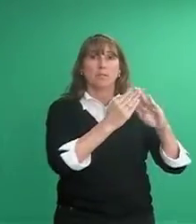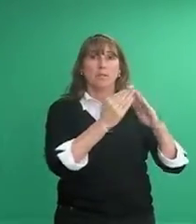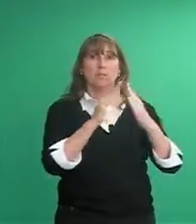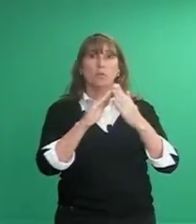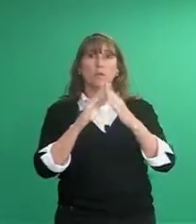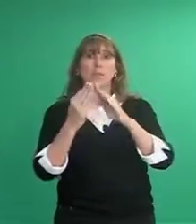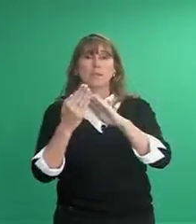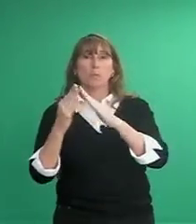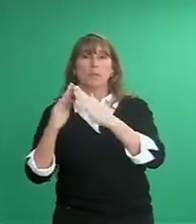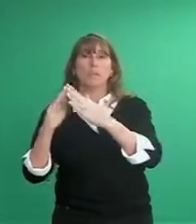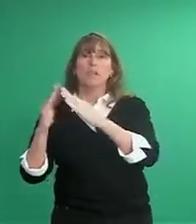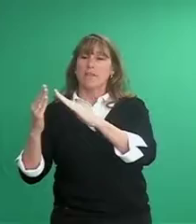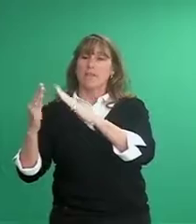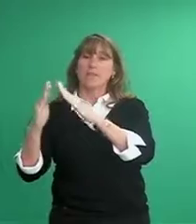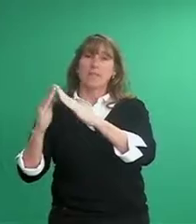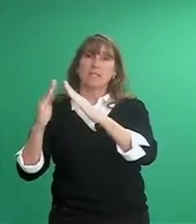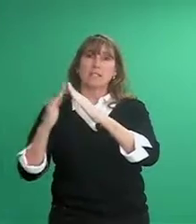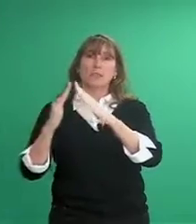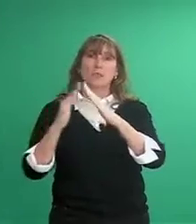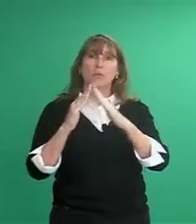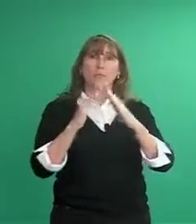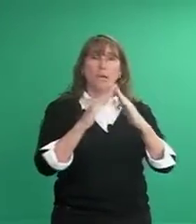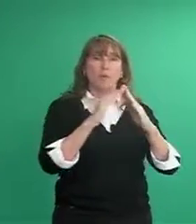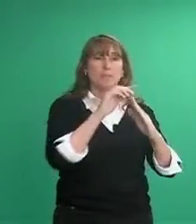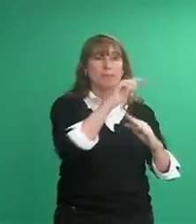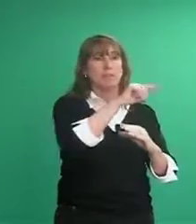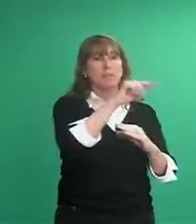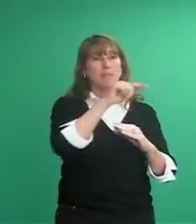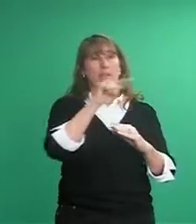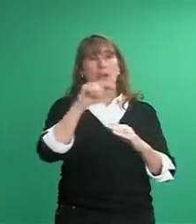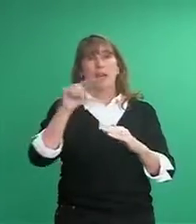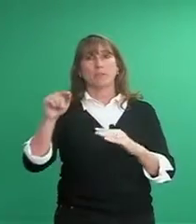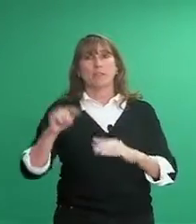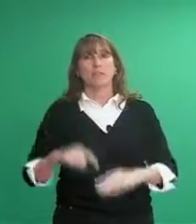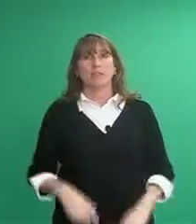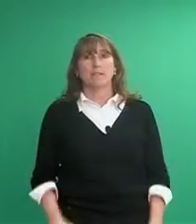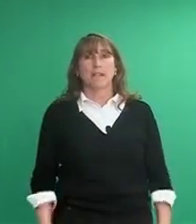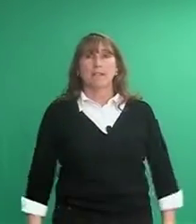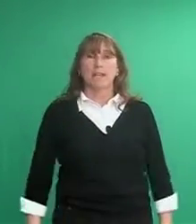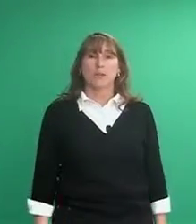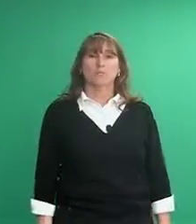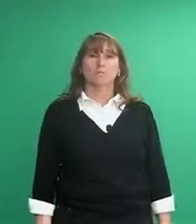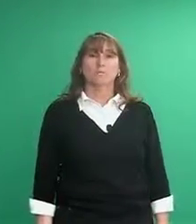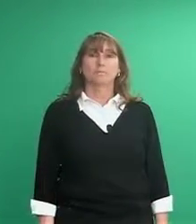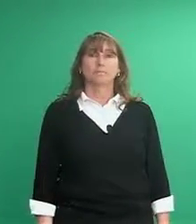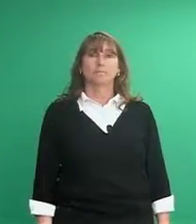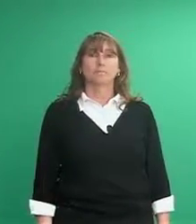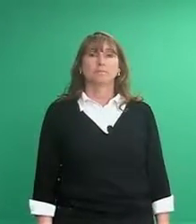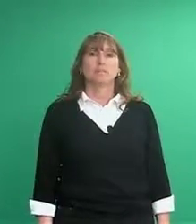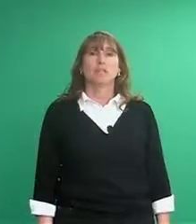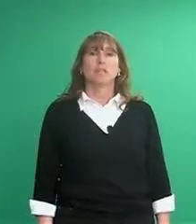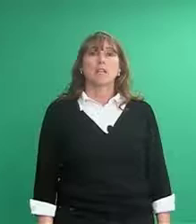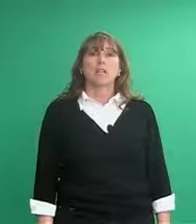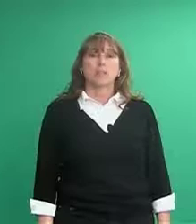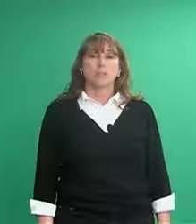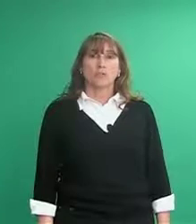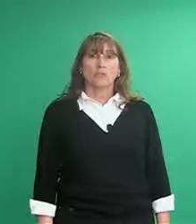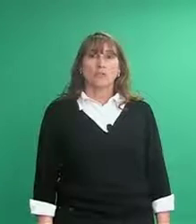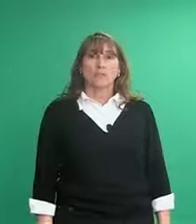kinda twist a little bit. think of these as the rooftops of all the houses in that town street